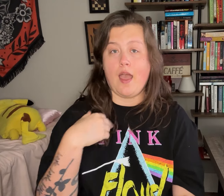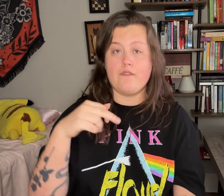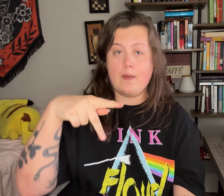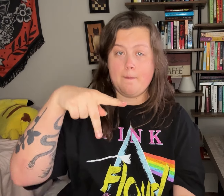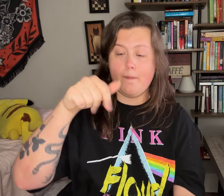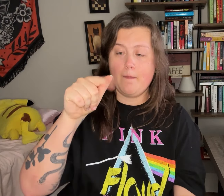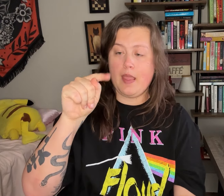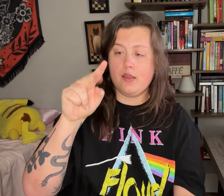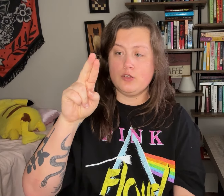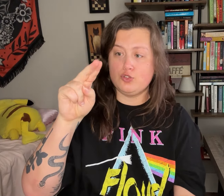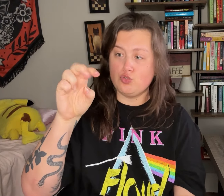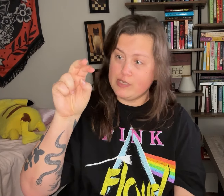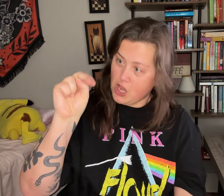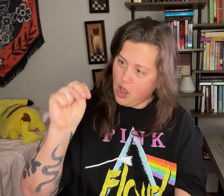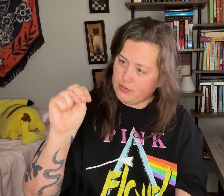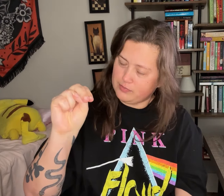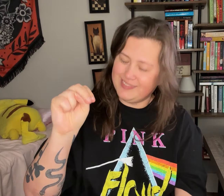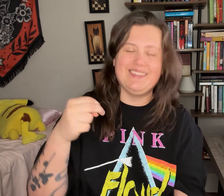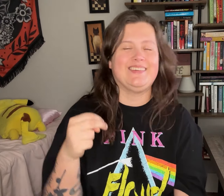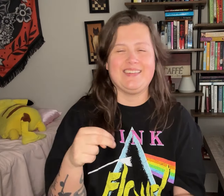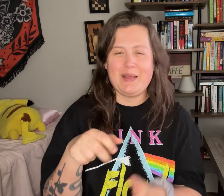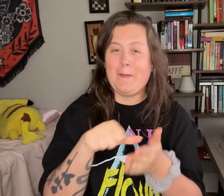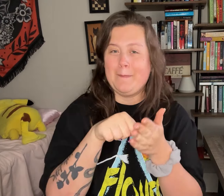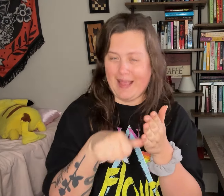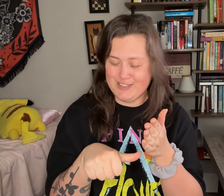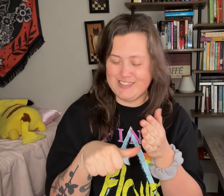I have a Patreon page.